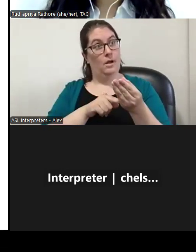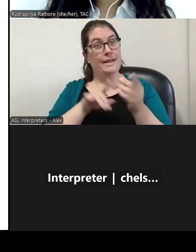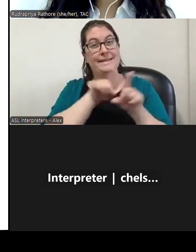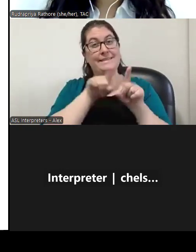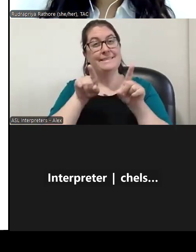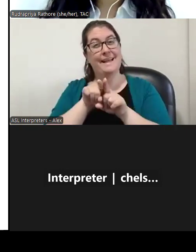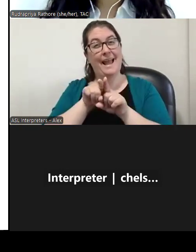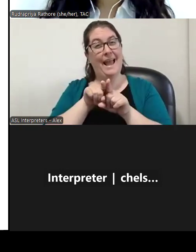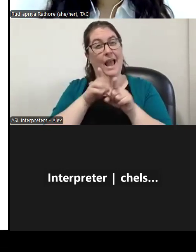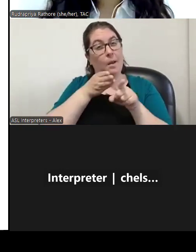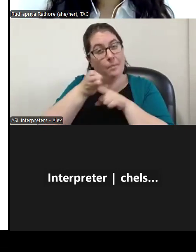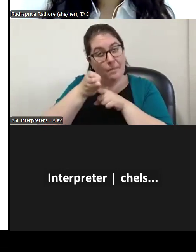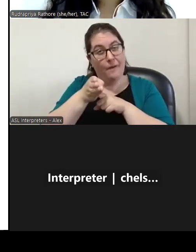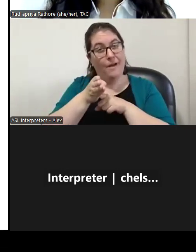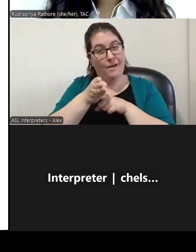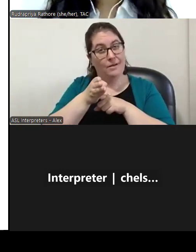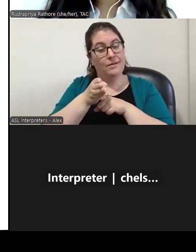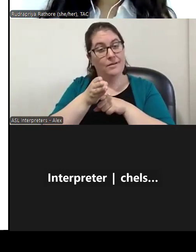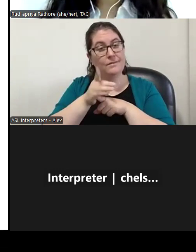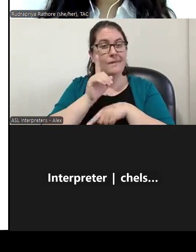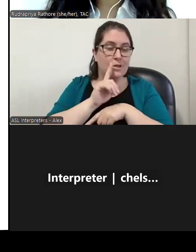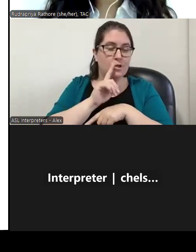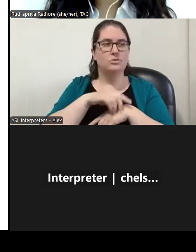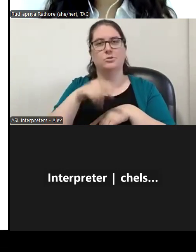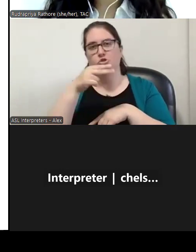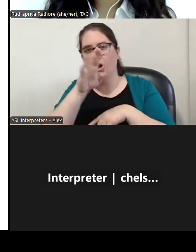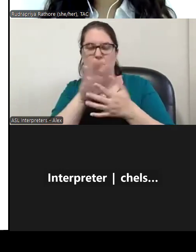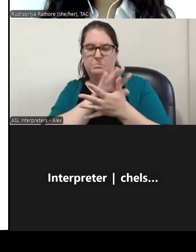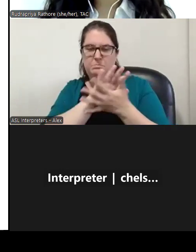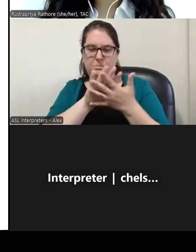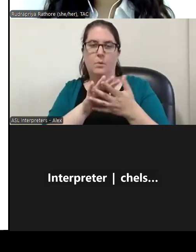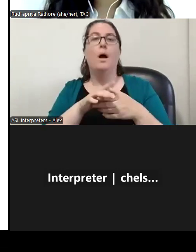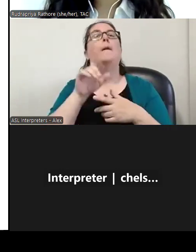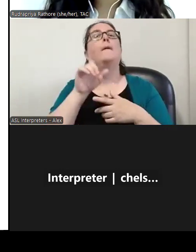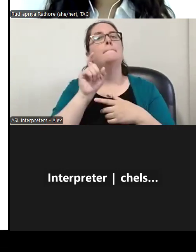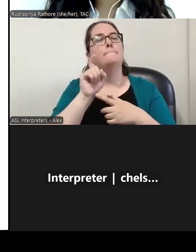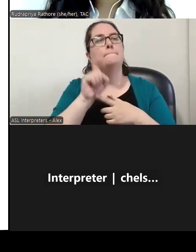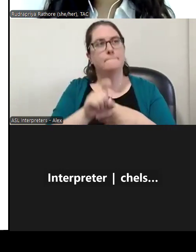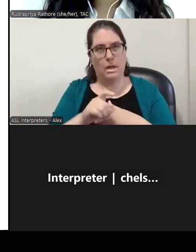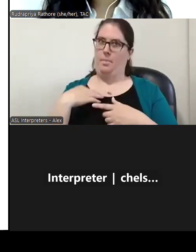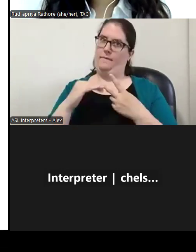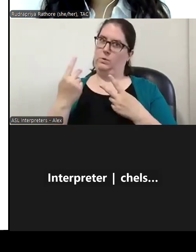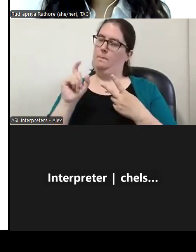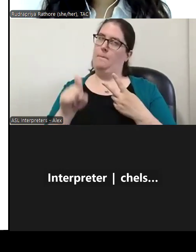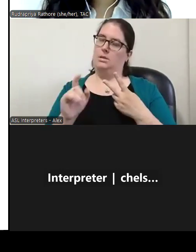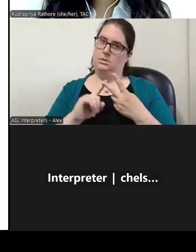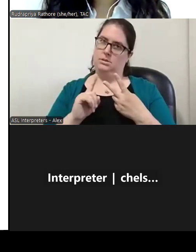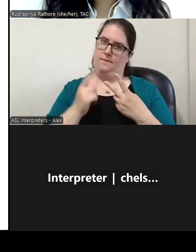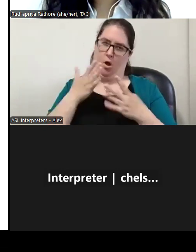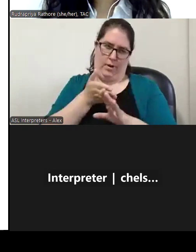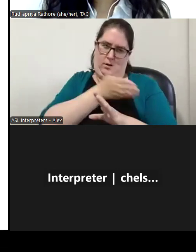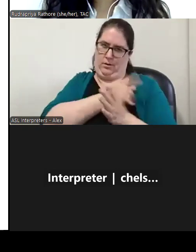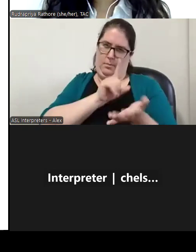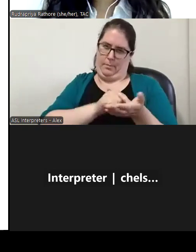applying to the grant for in that case you will definitely have to apply for level two